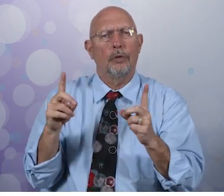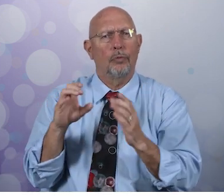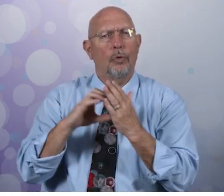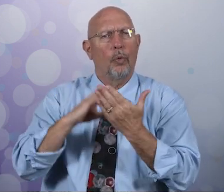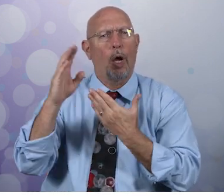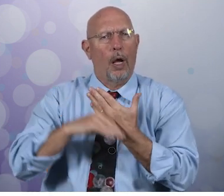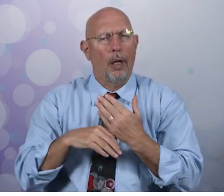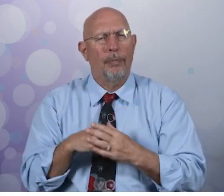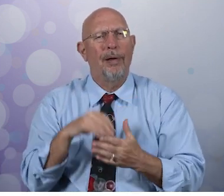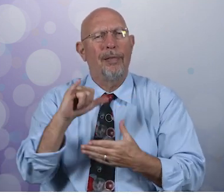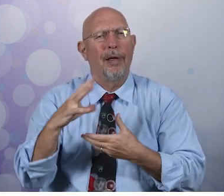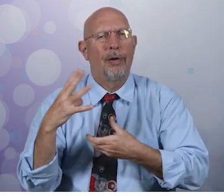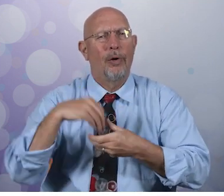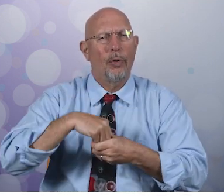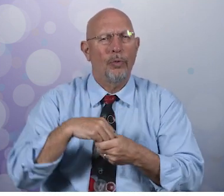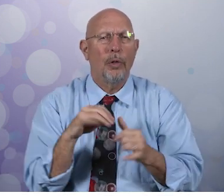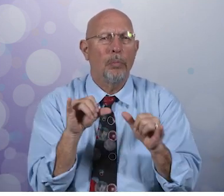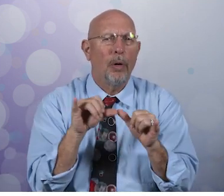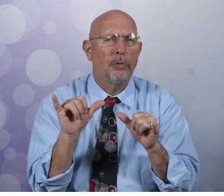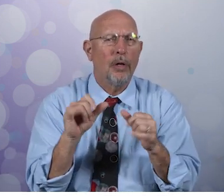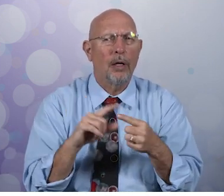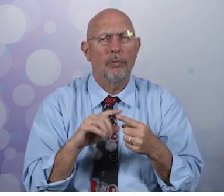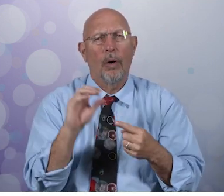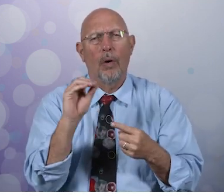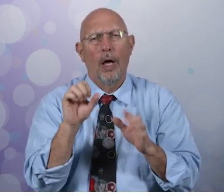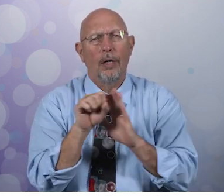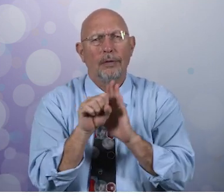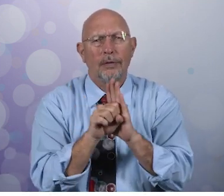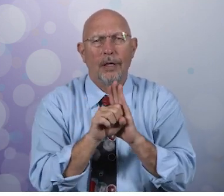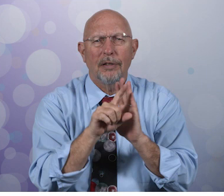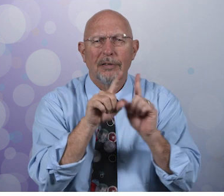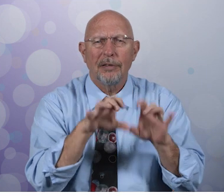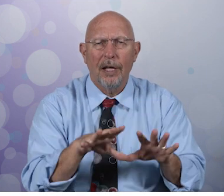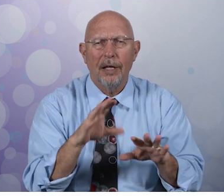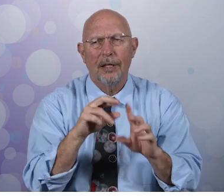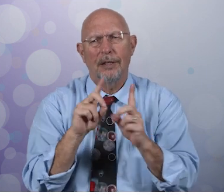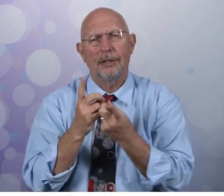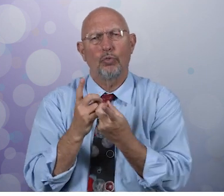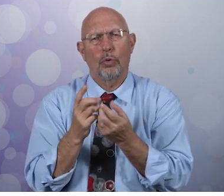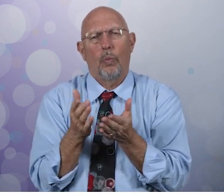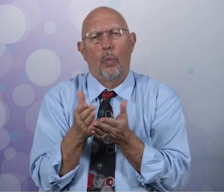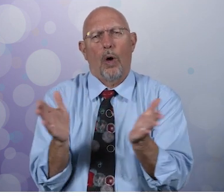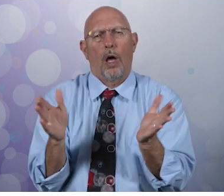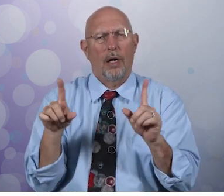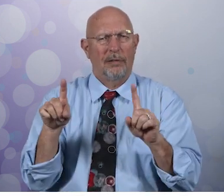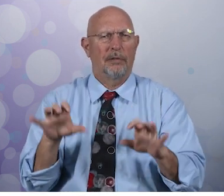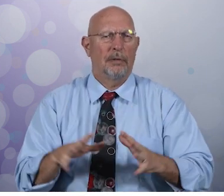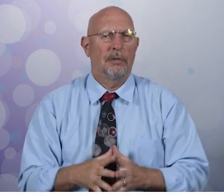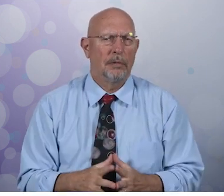and that includes measures like our Ohio State tests and district-wide assessments.